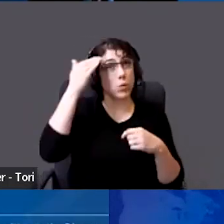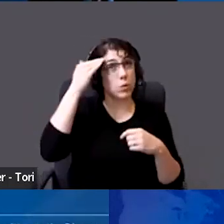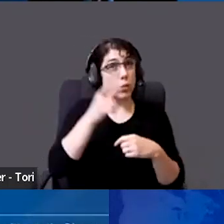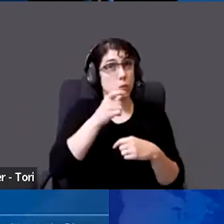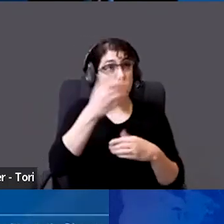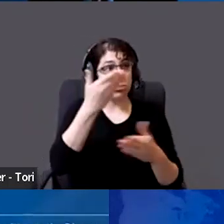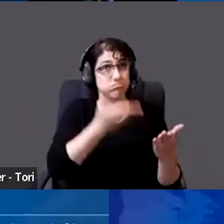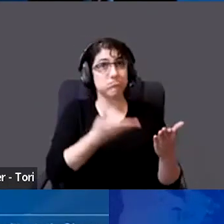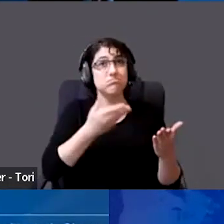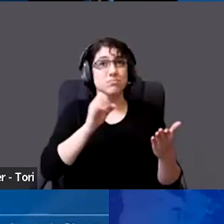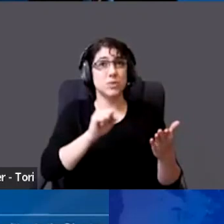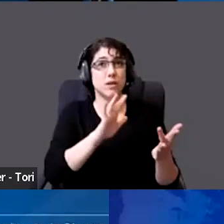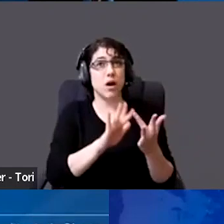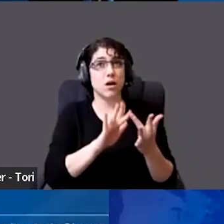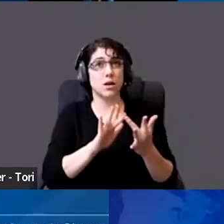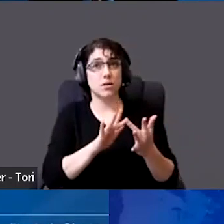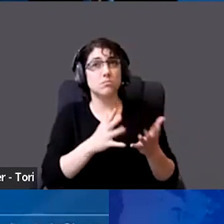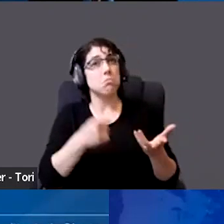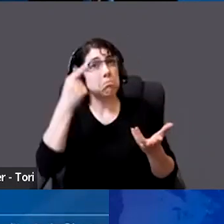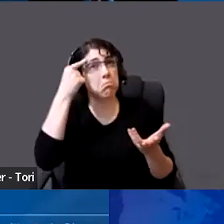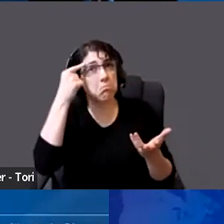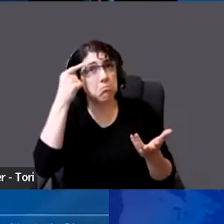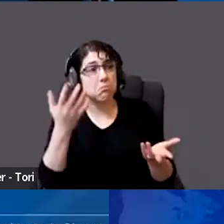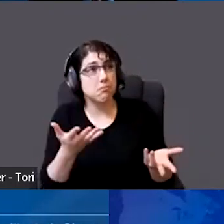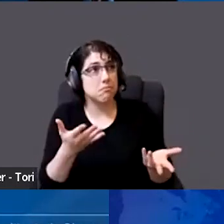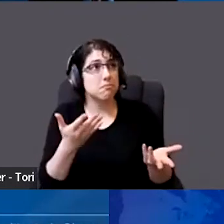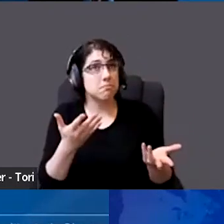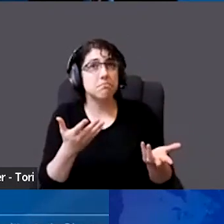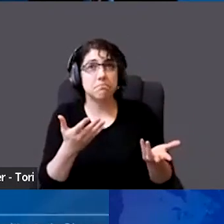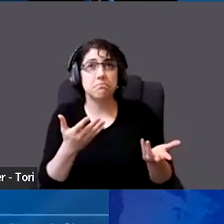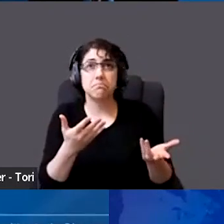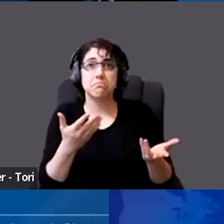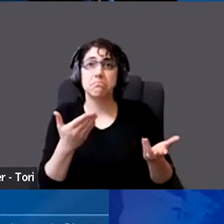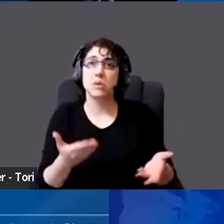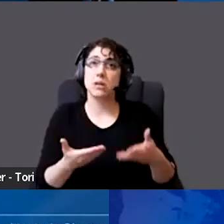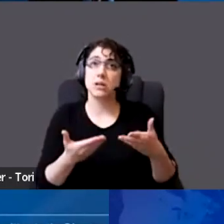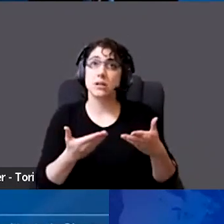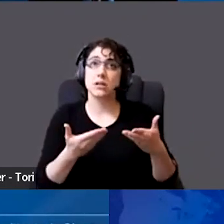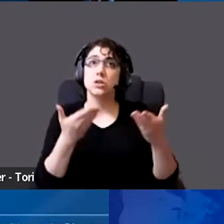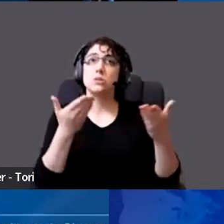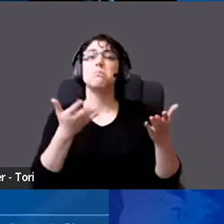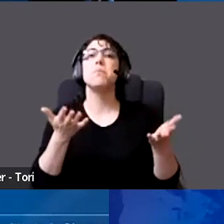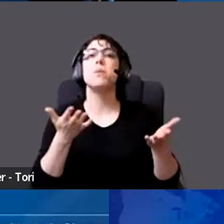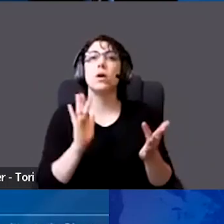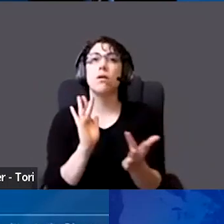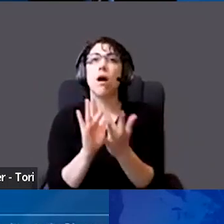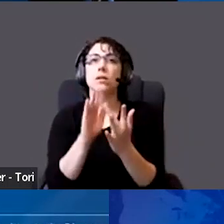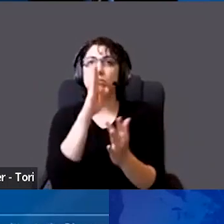to reach them I think is suggested that we -- perhaps we could contact them directly and see